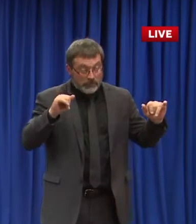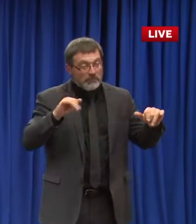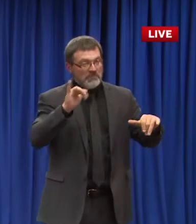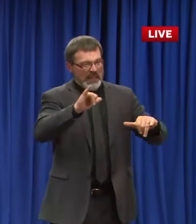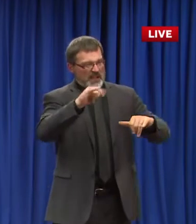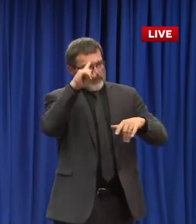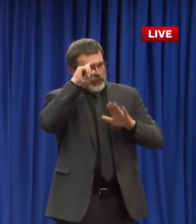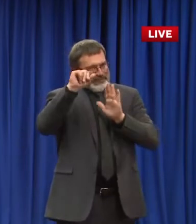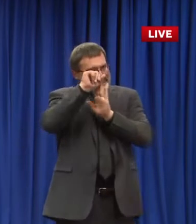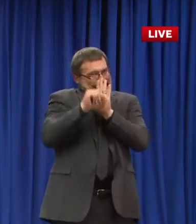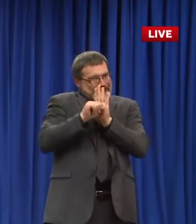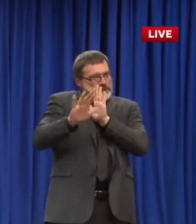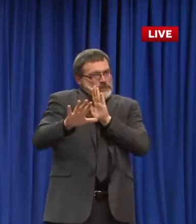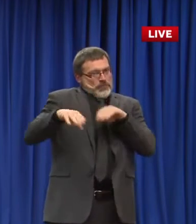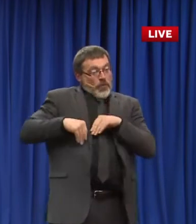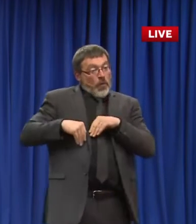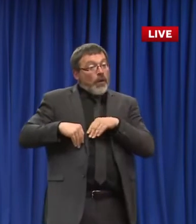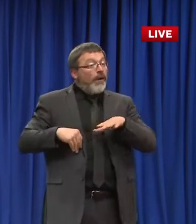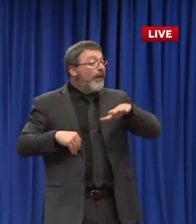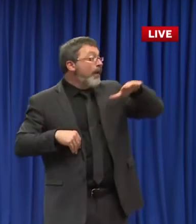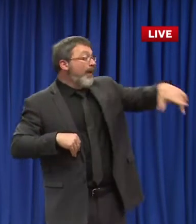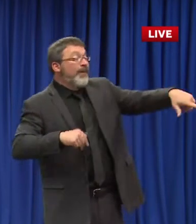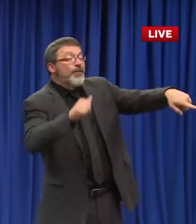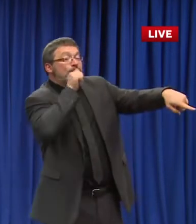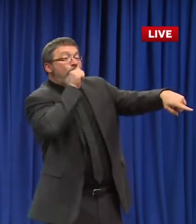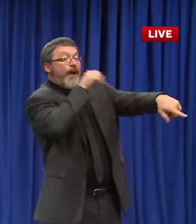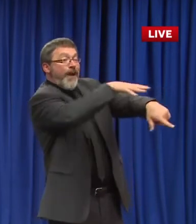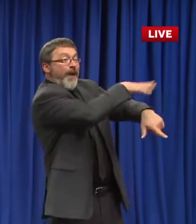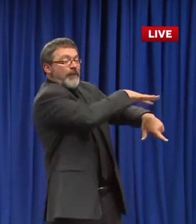THERE’S NO PROHIBITION ON THE PRIVATE LOTS AND THEN THERE ARE TOWN LOTS AS WELL.